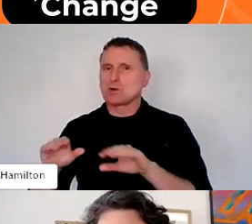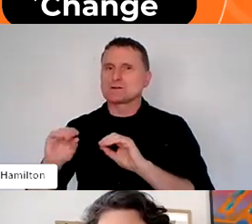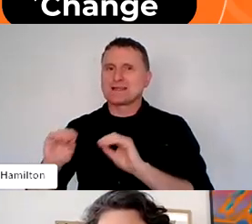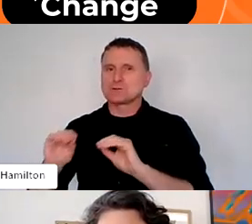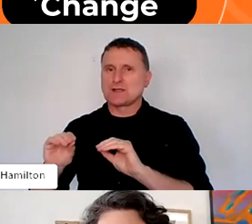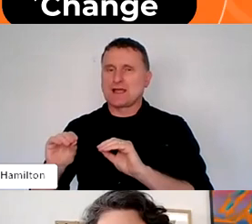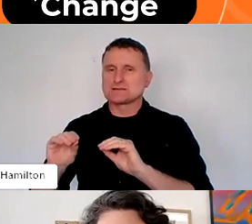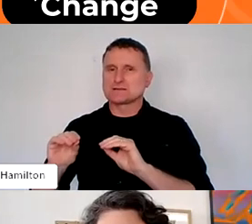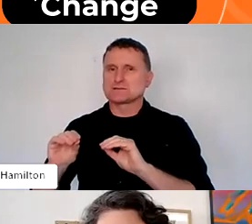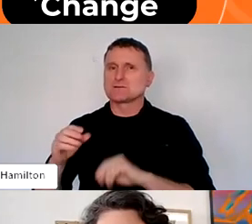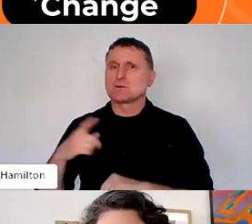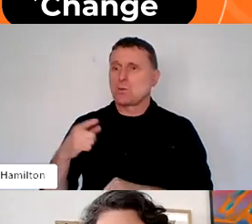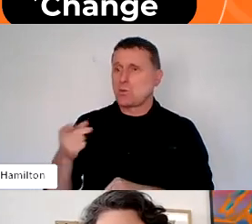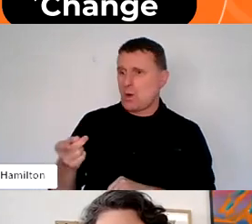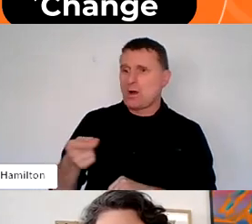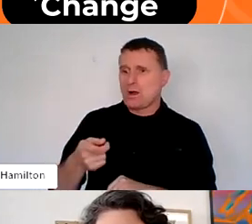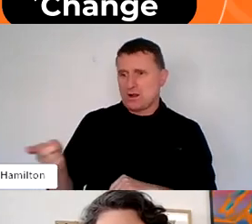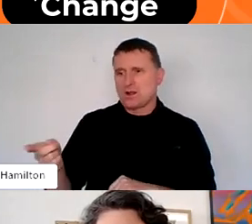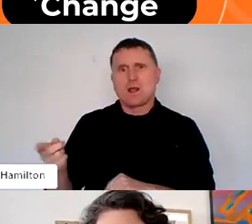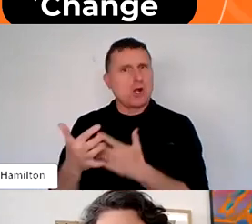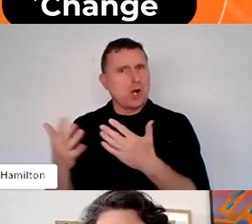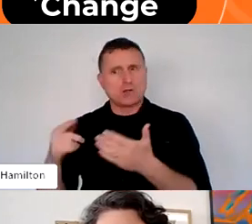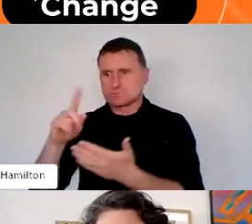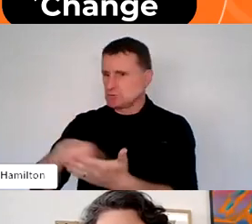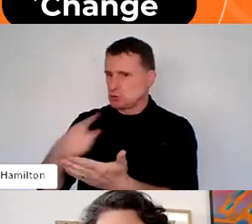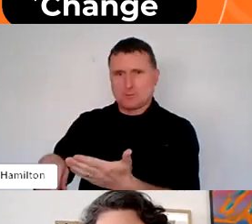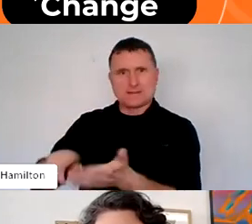are really being excluded and discriminated against, even at such a young age.